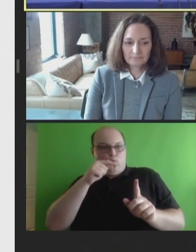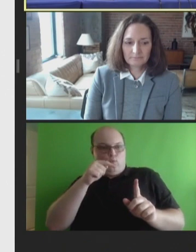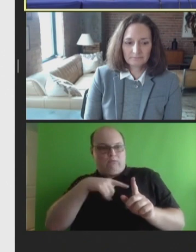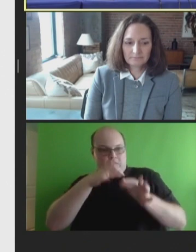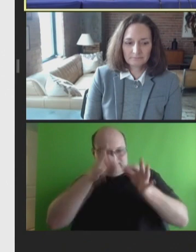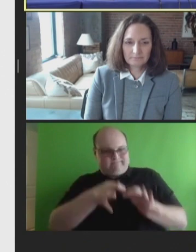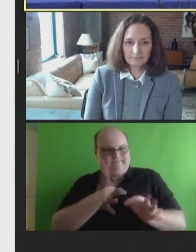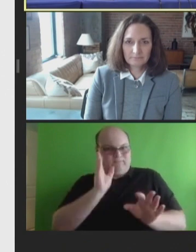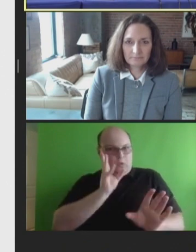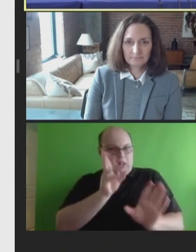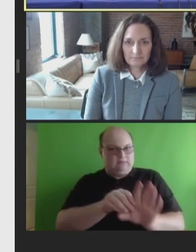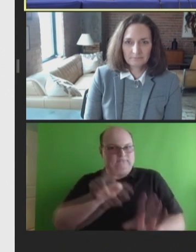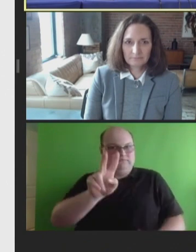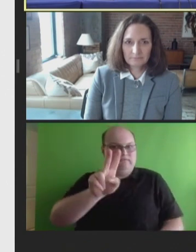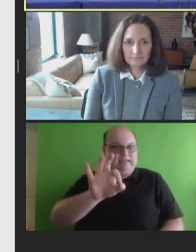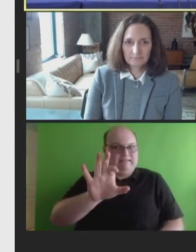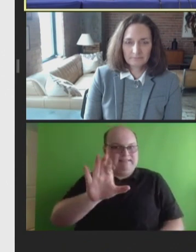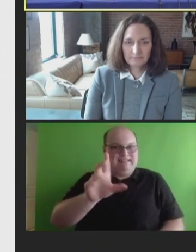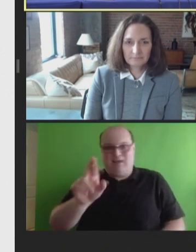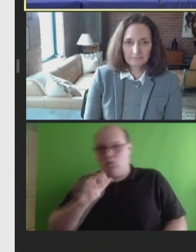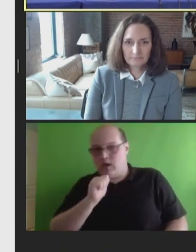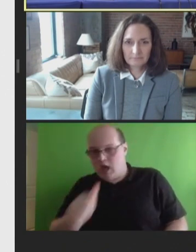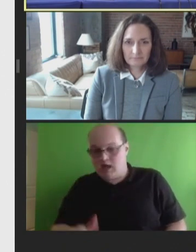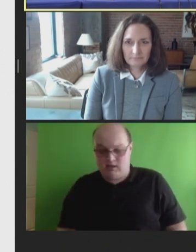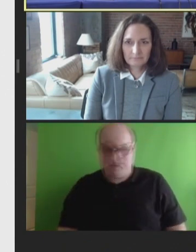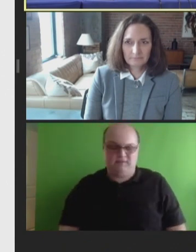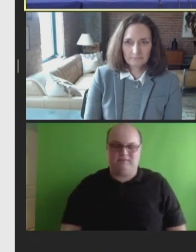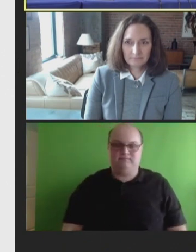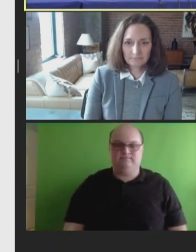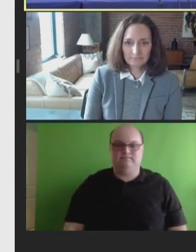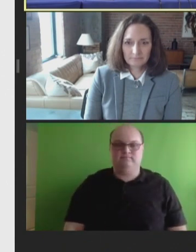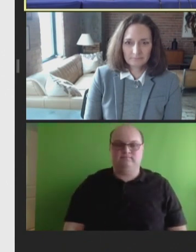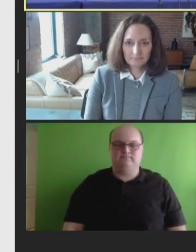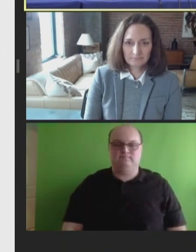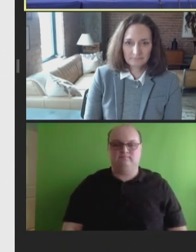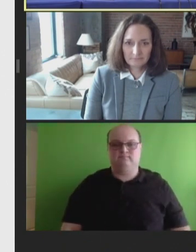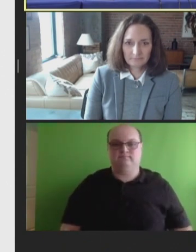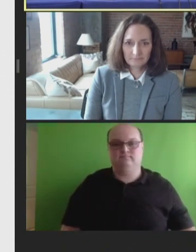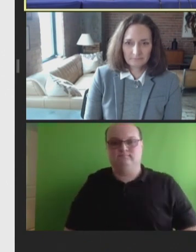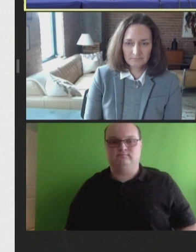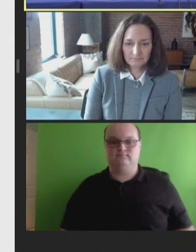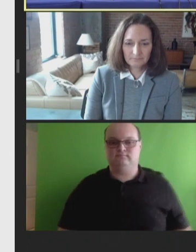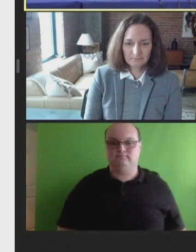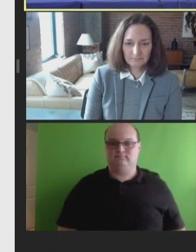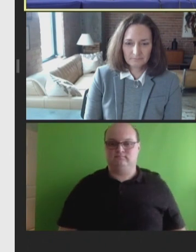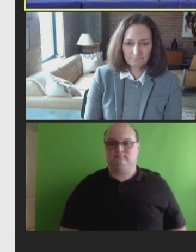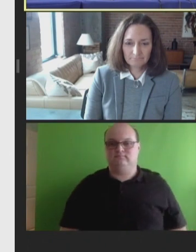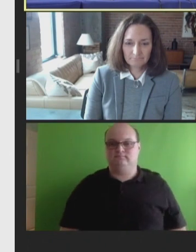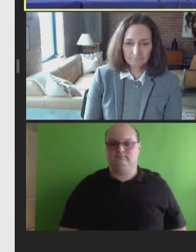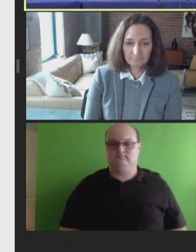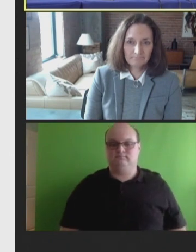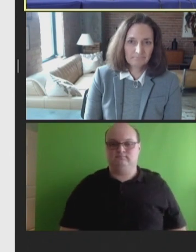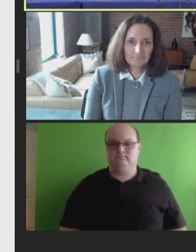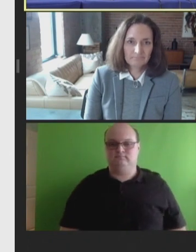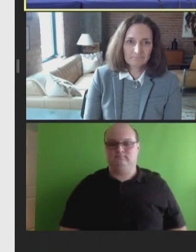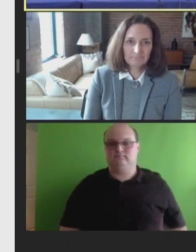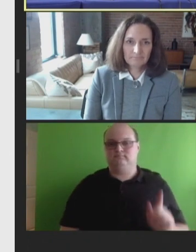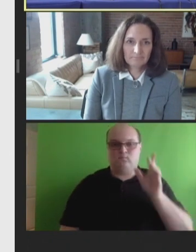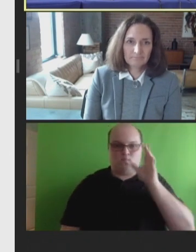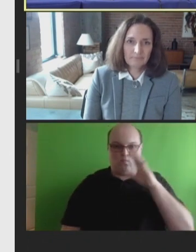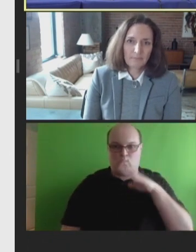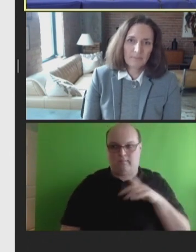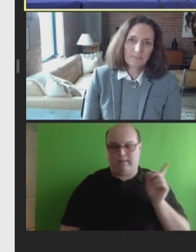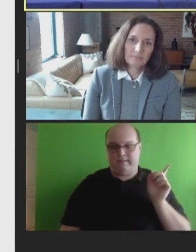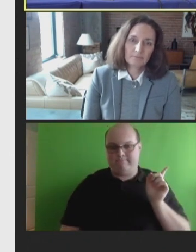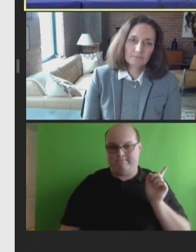Georgina Peacock: So, I think, you know, I -- it's within HHS Immunization Services